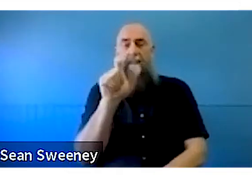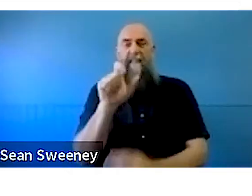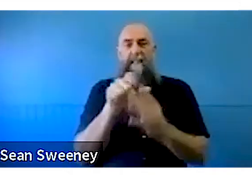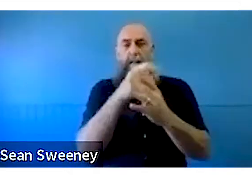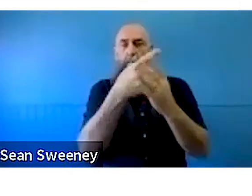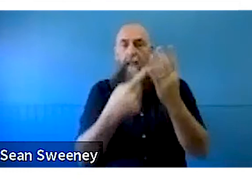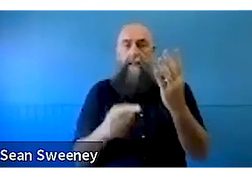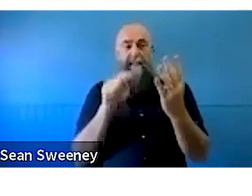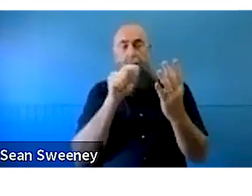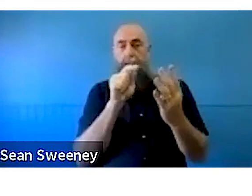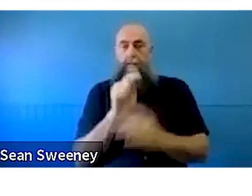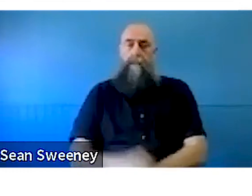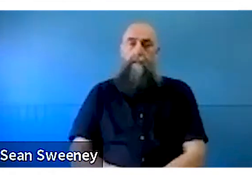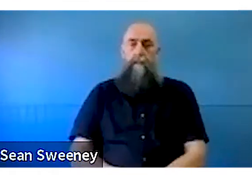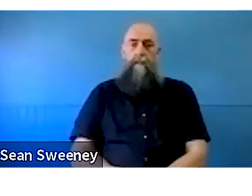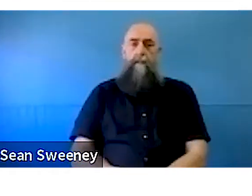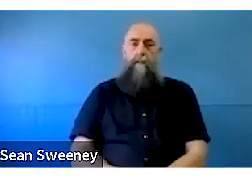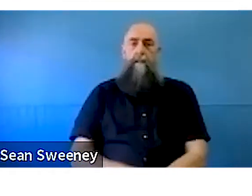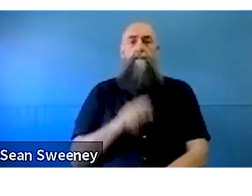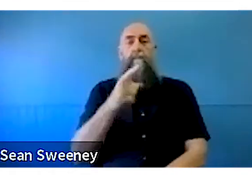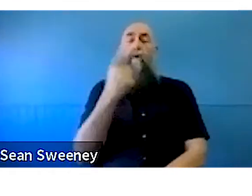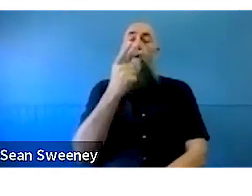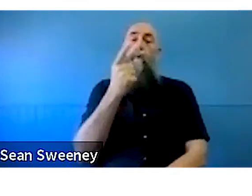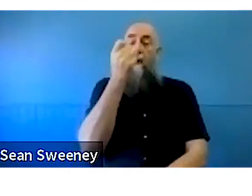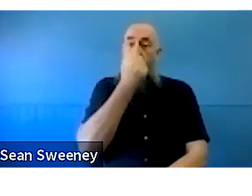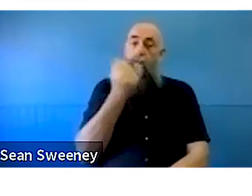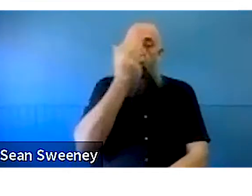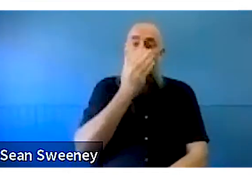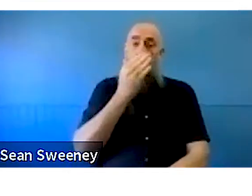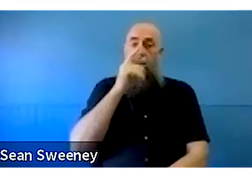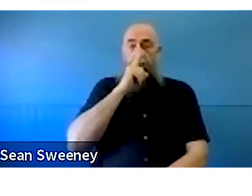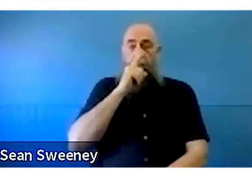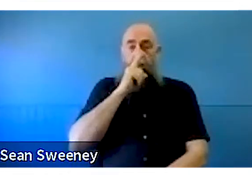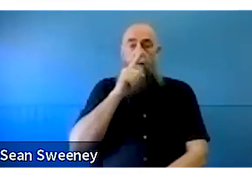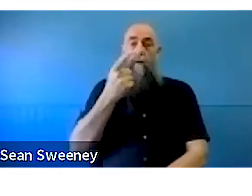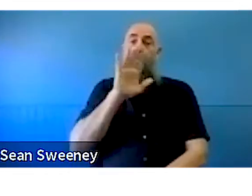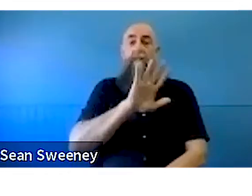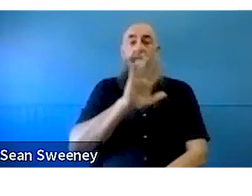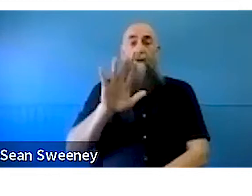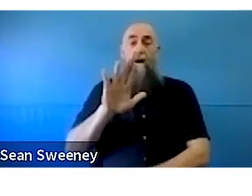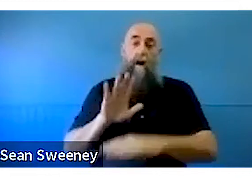Indigenous Australians aged 55 and over have a higher rate of disability.